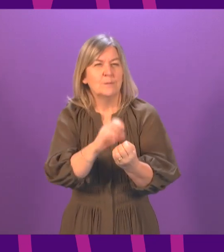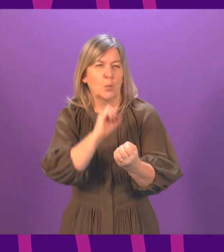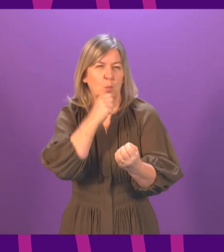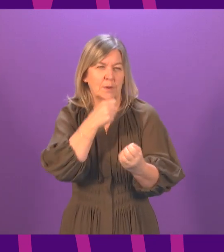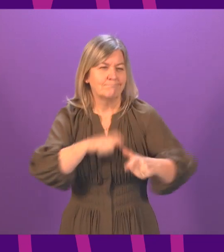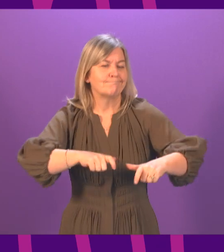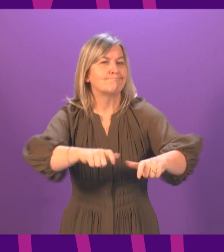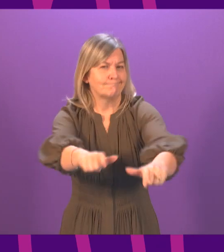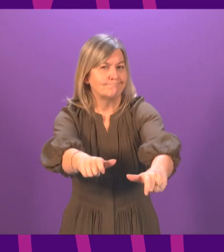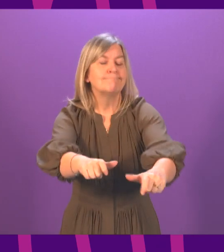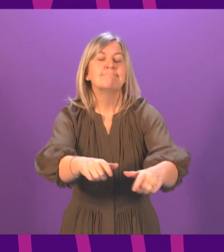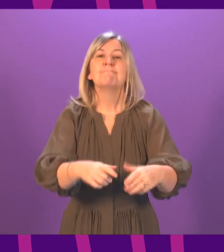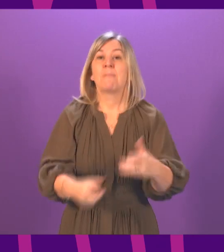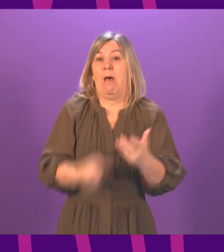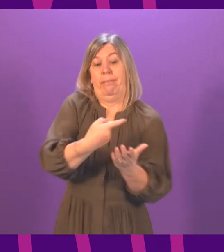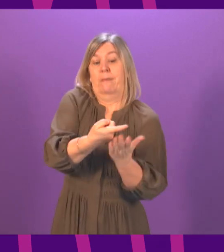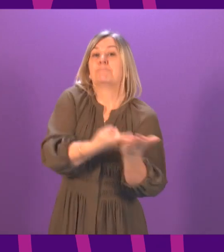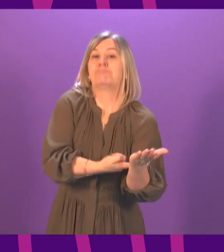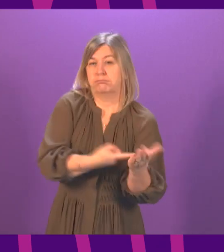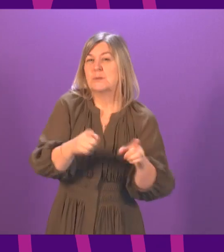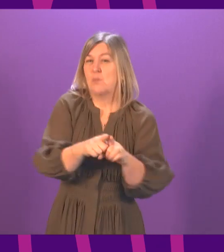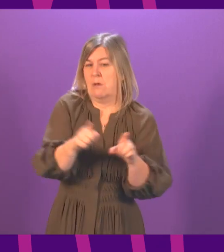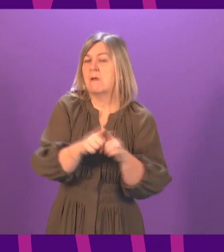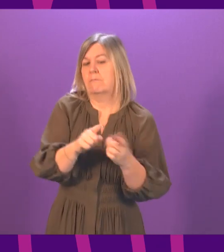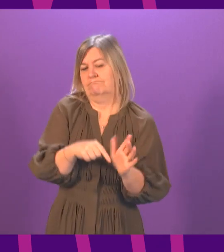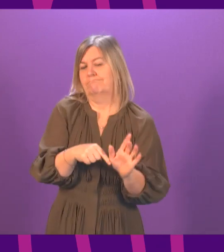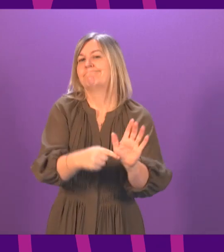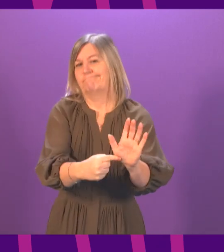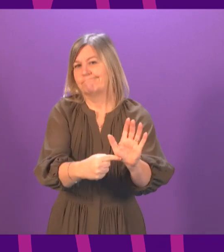implementing further measures to help to keep the virus under control, both now and